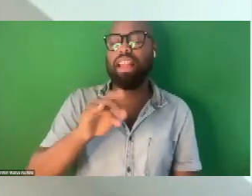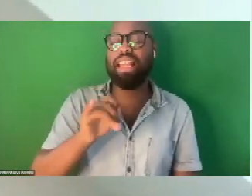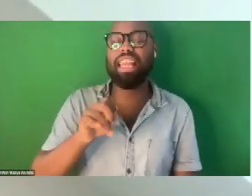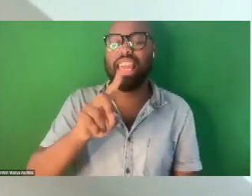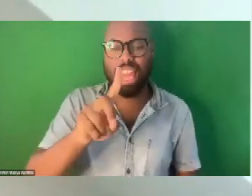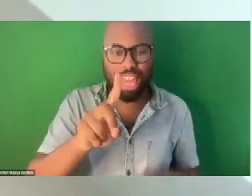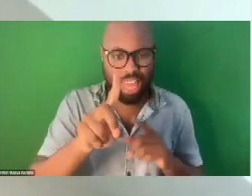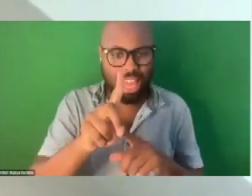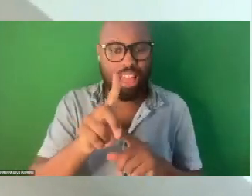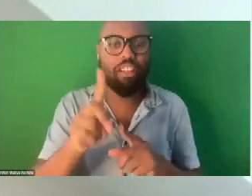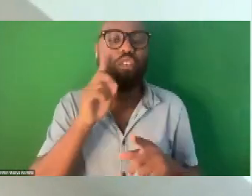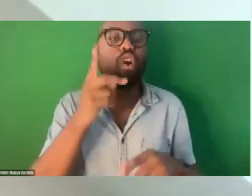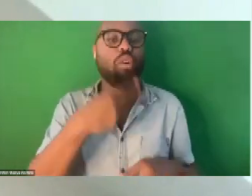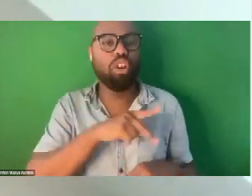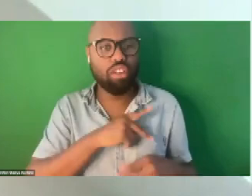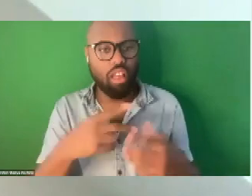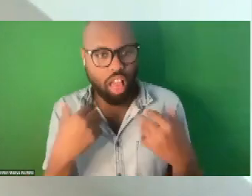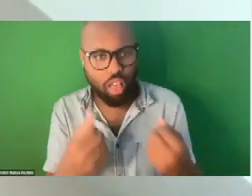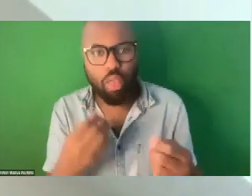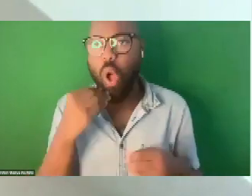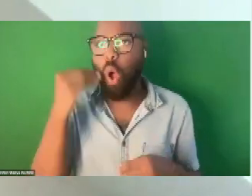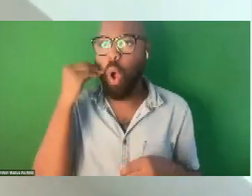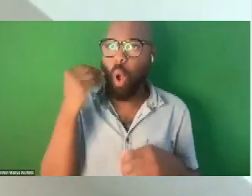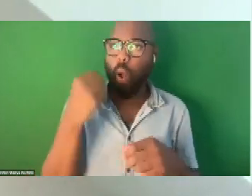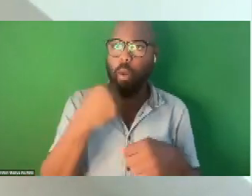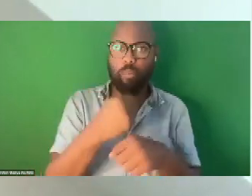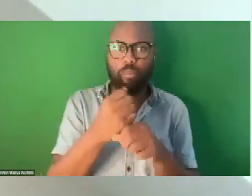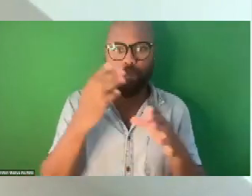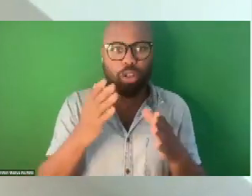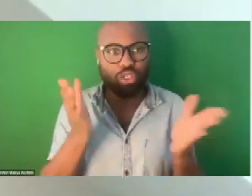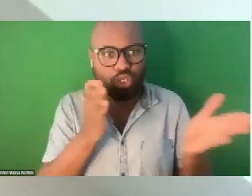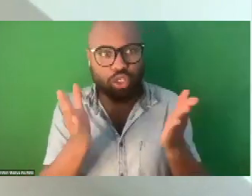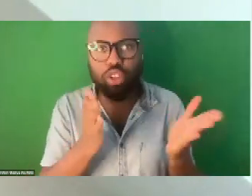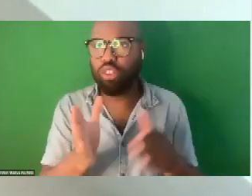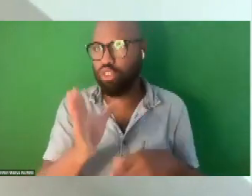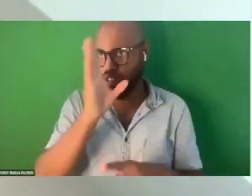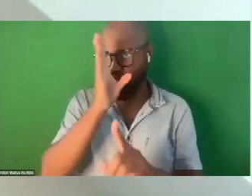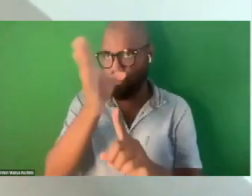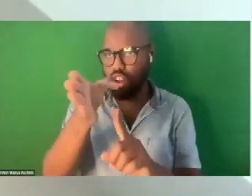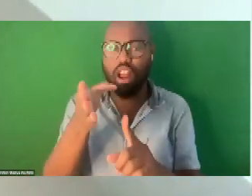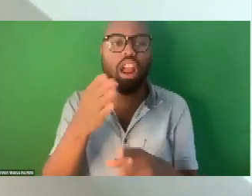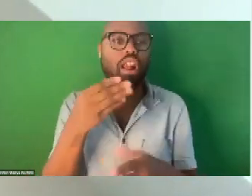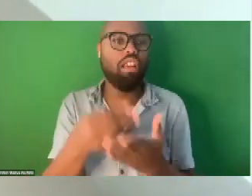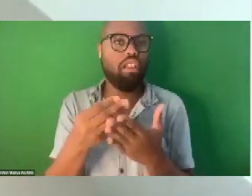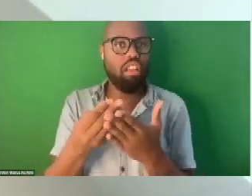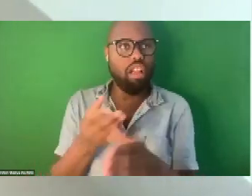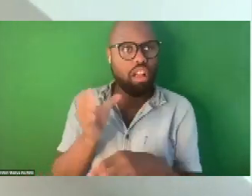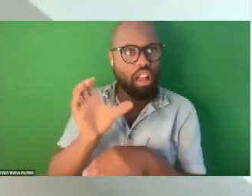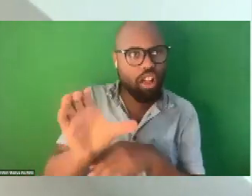and homemaker services go do direct compensation for workers is really groundbreaking.